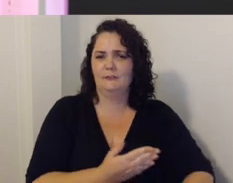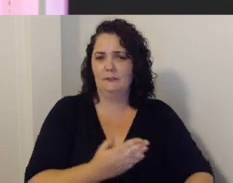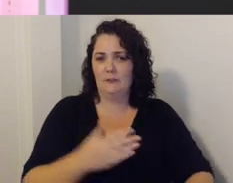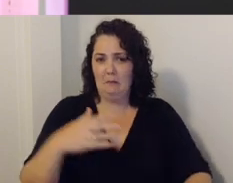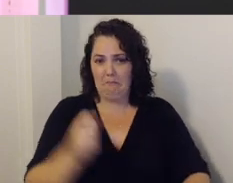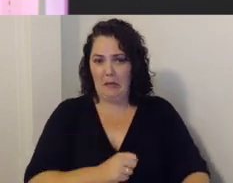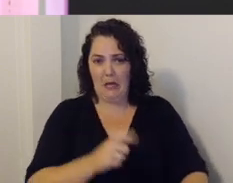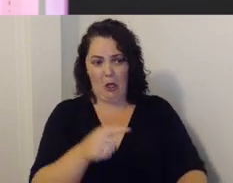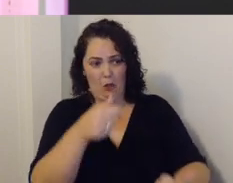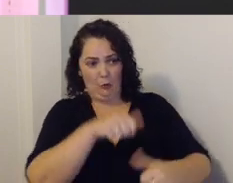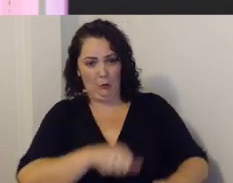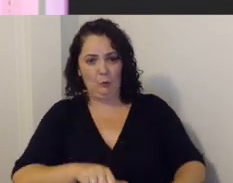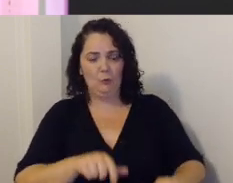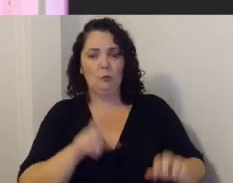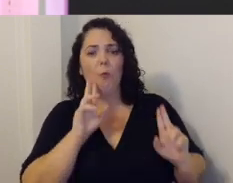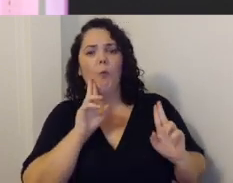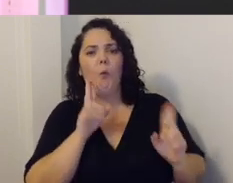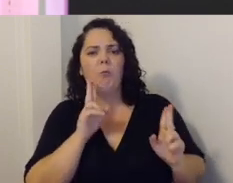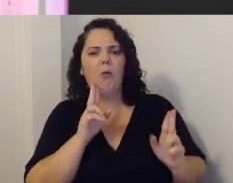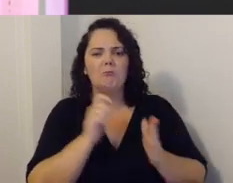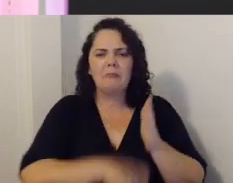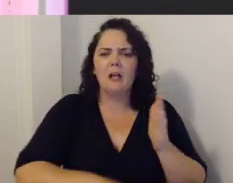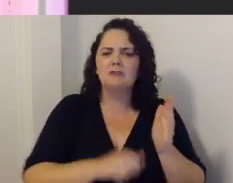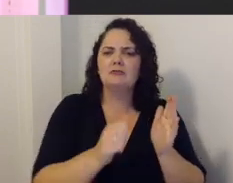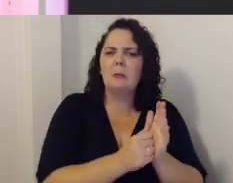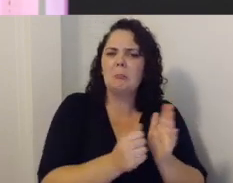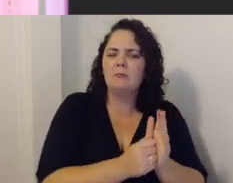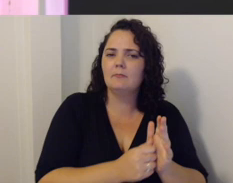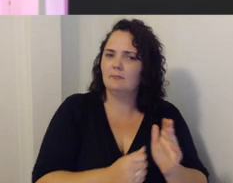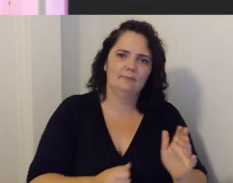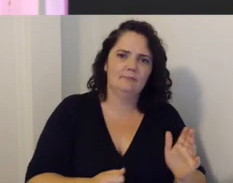over the counter too, you can really manipulate those surfaces really play with them